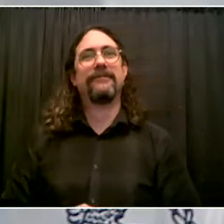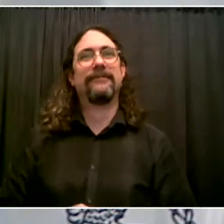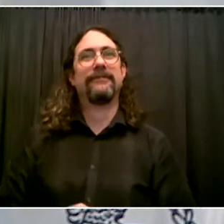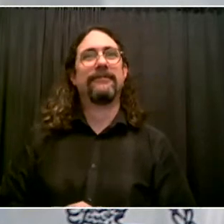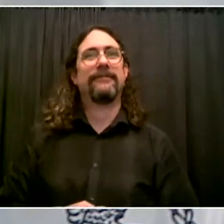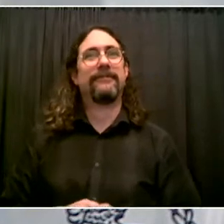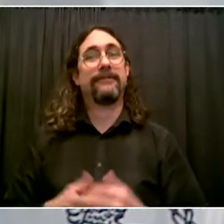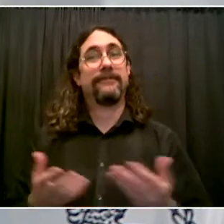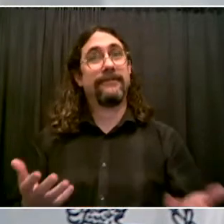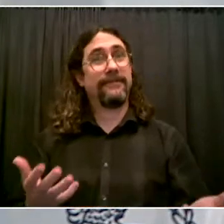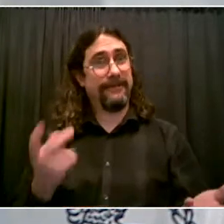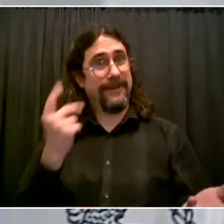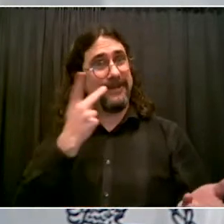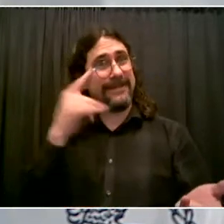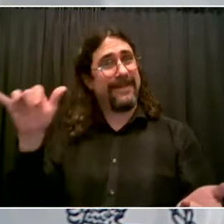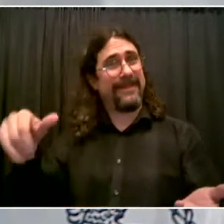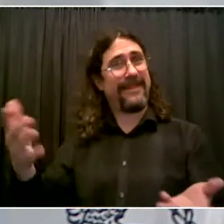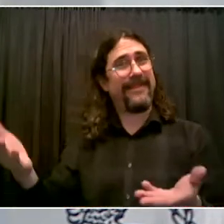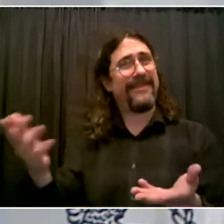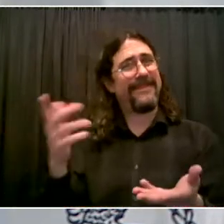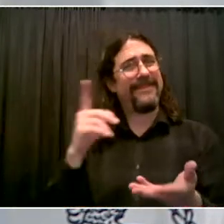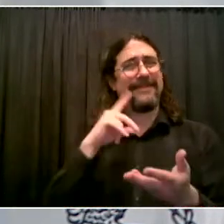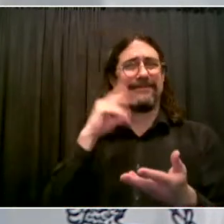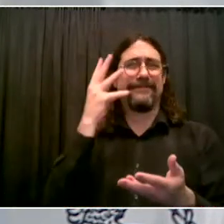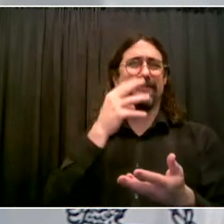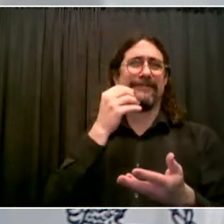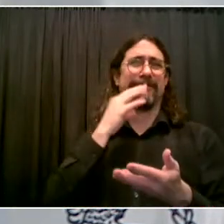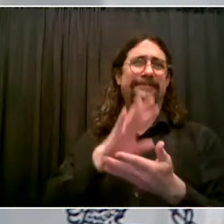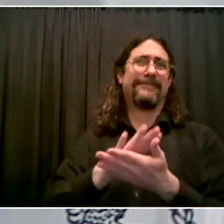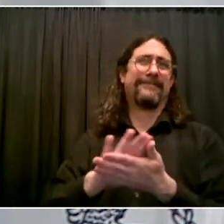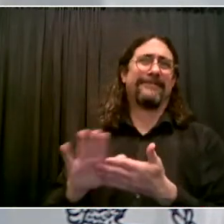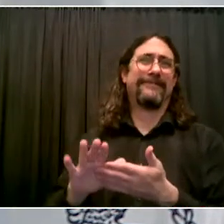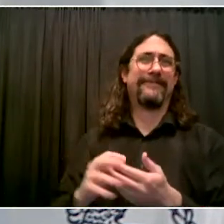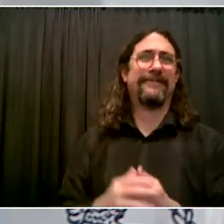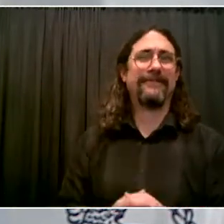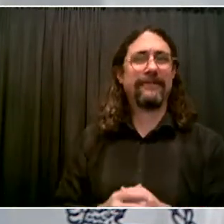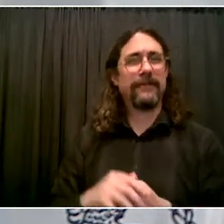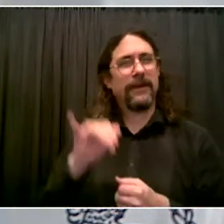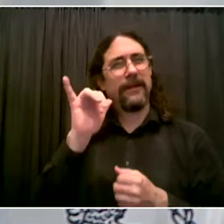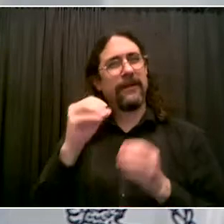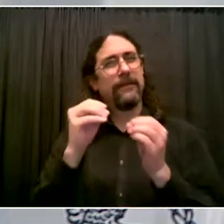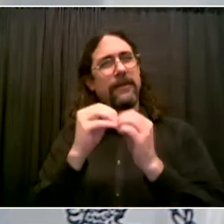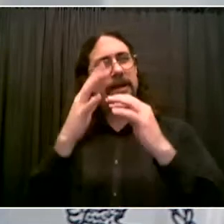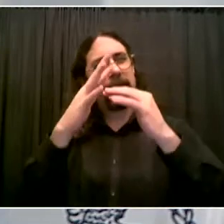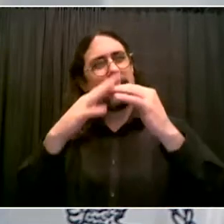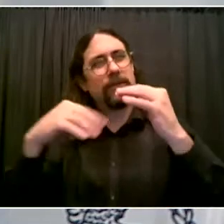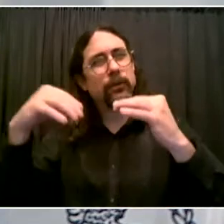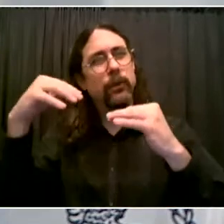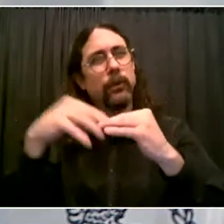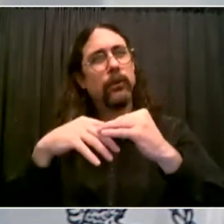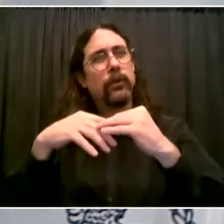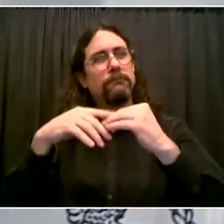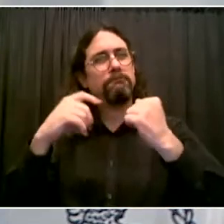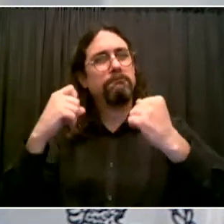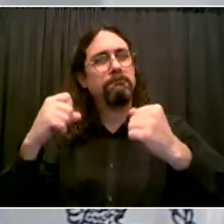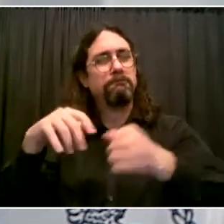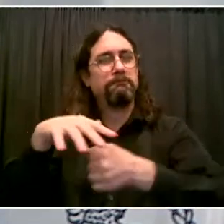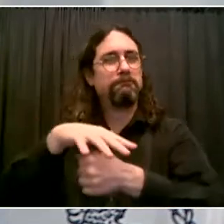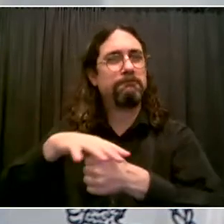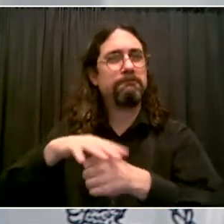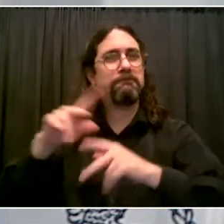THANK YOU.